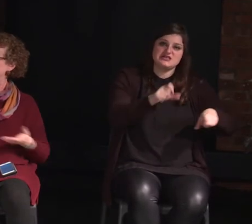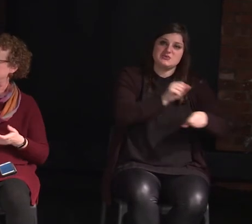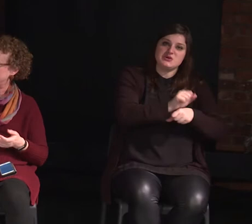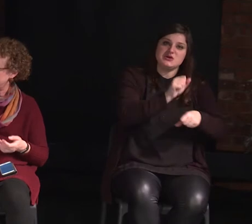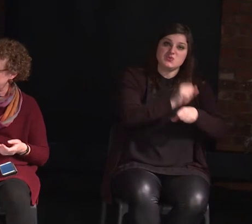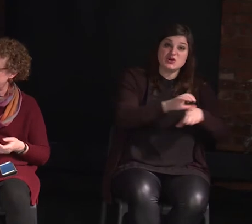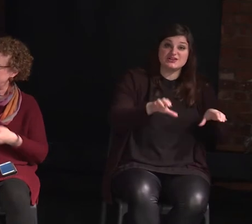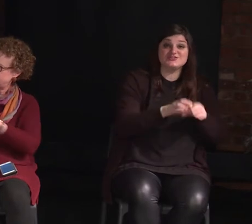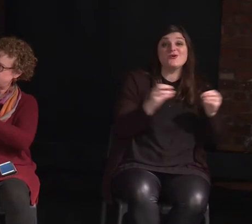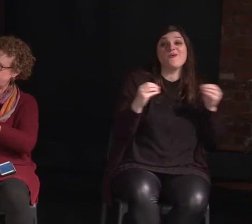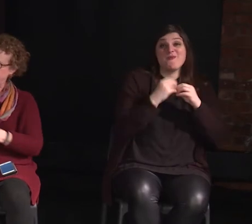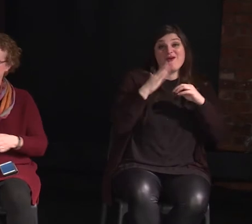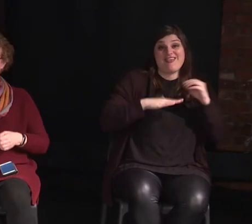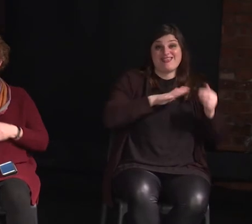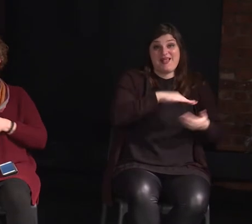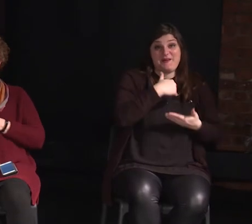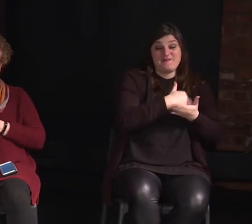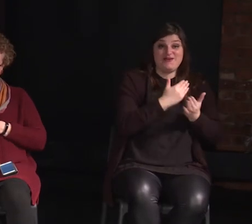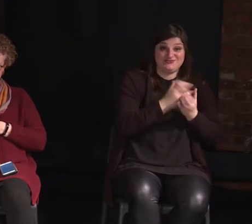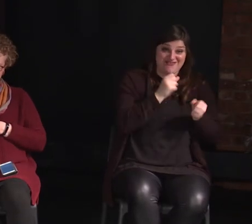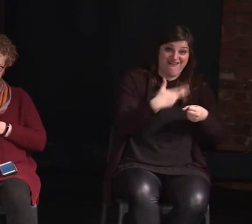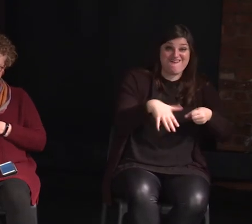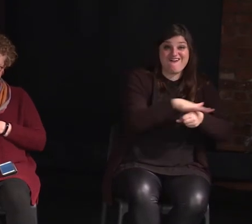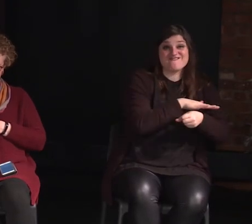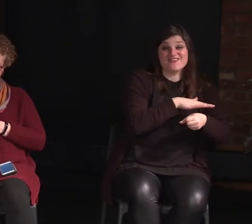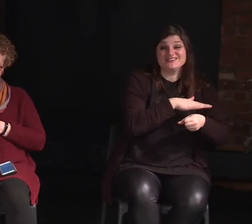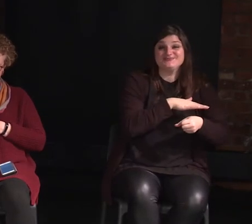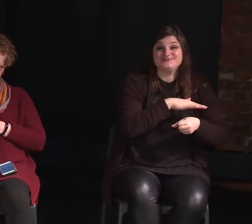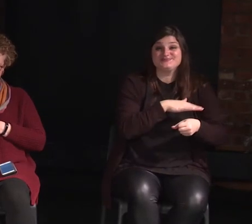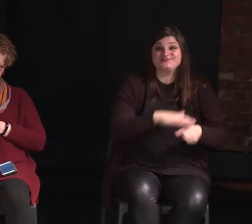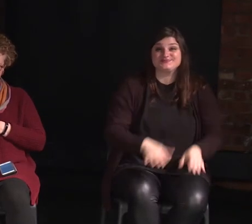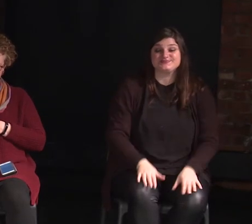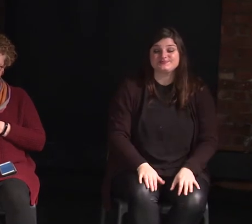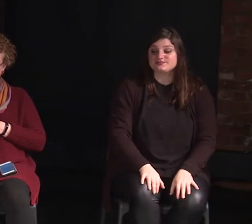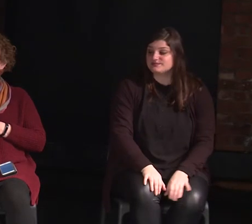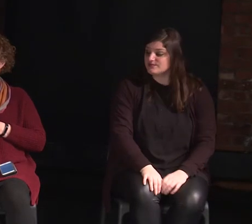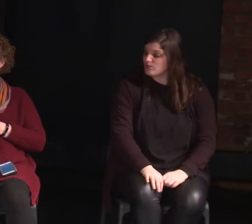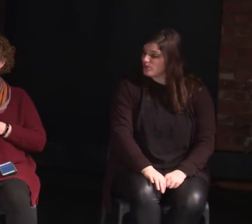budgets represent and Jina referenced this as well.